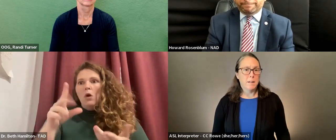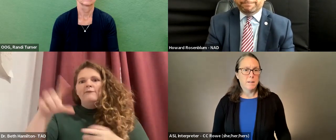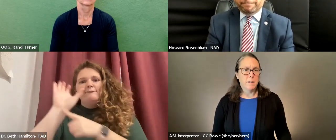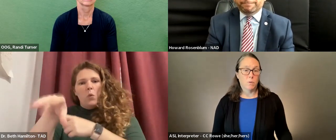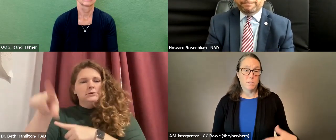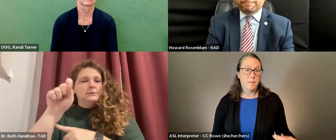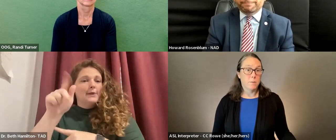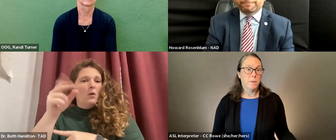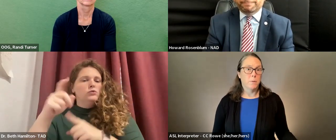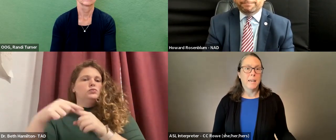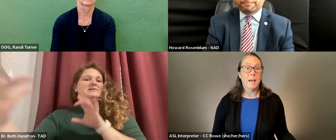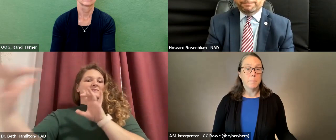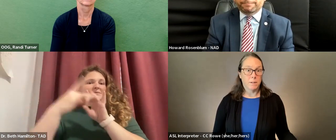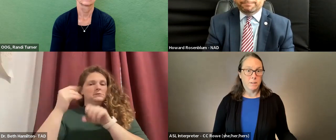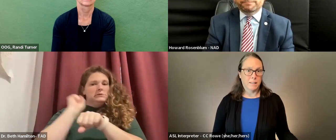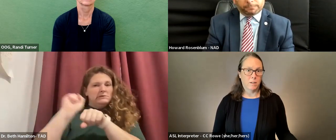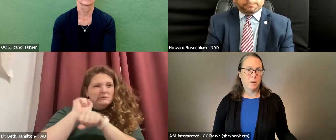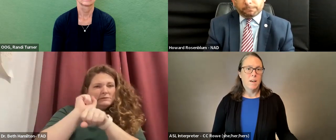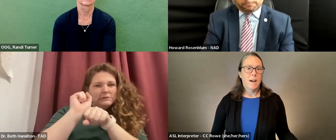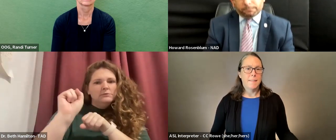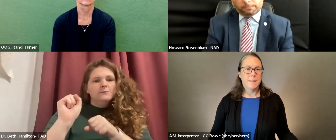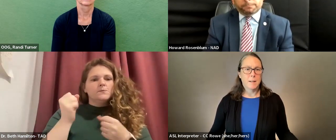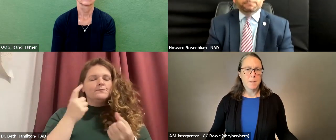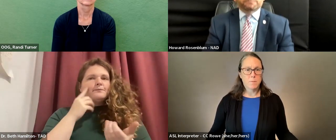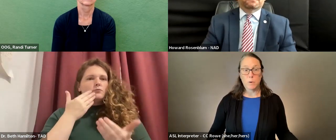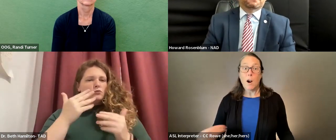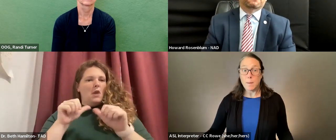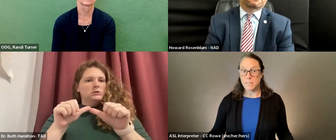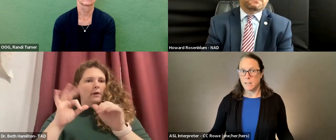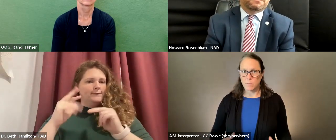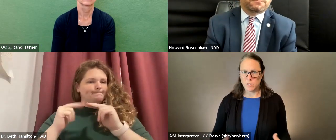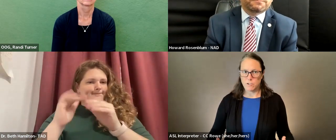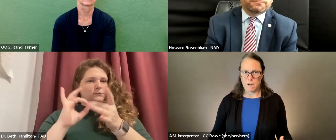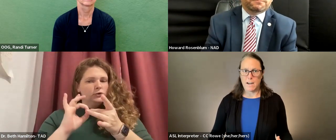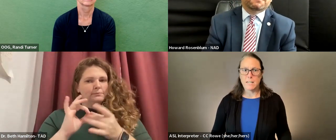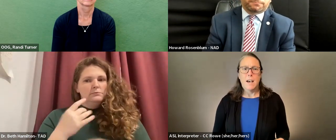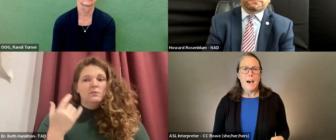something that won't work and we have to kill a bill, which epodes